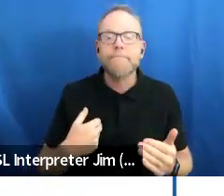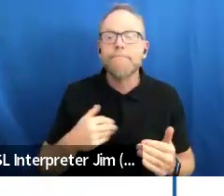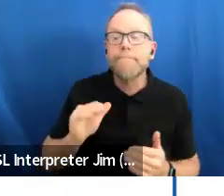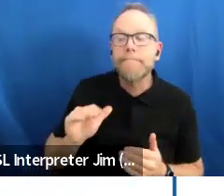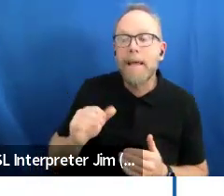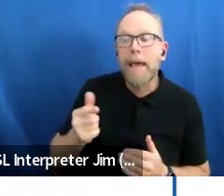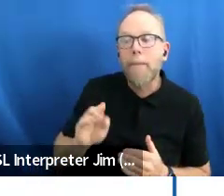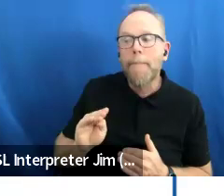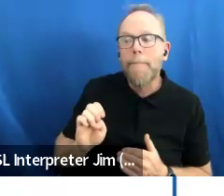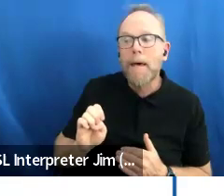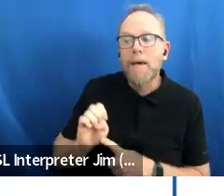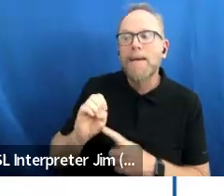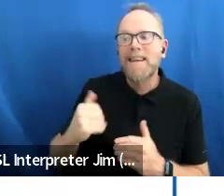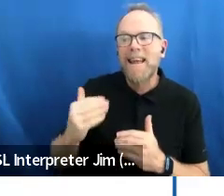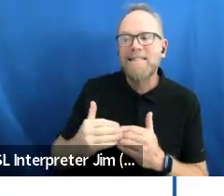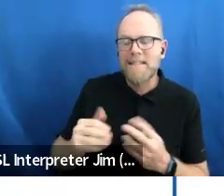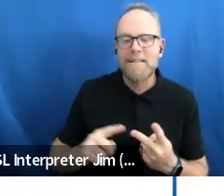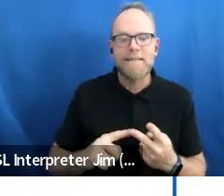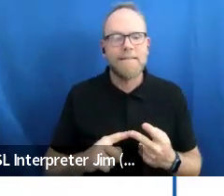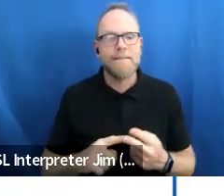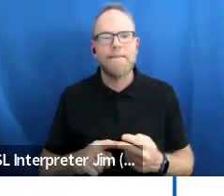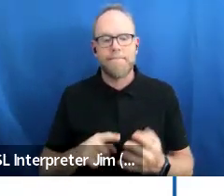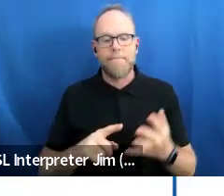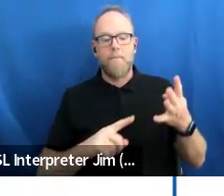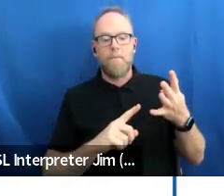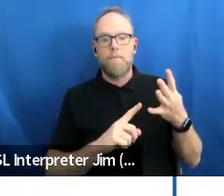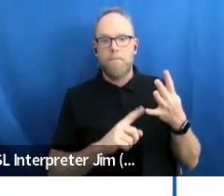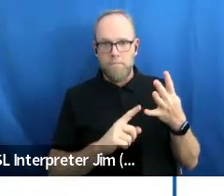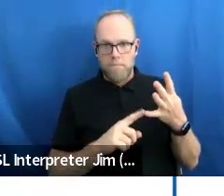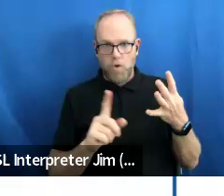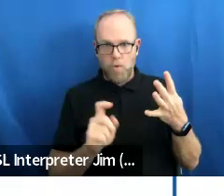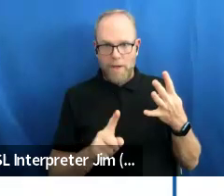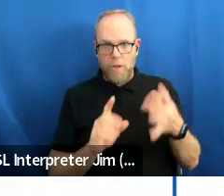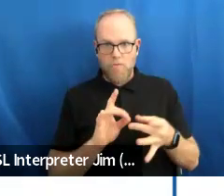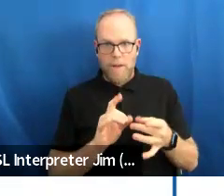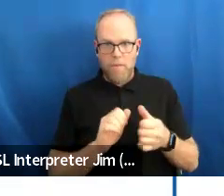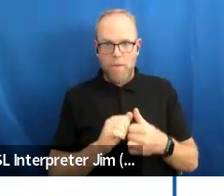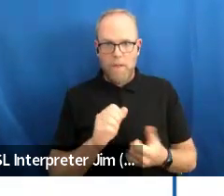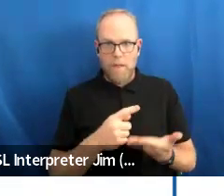This question is in regards to the discussion about certificate